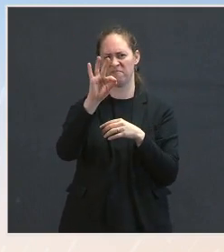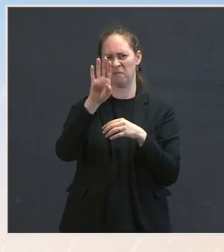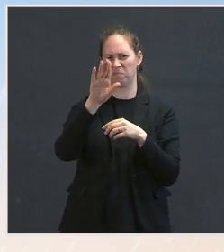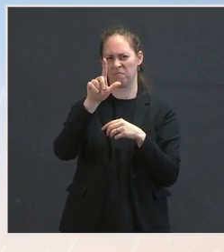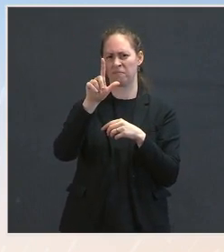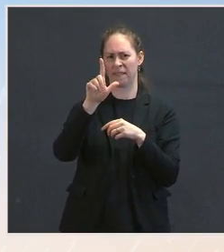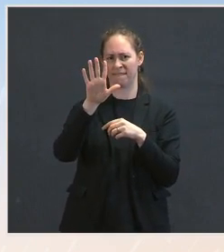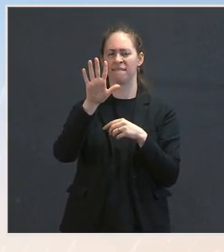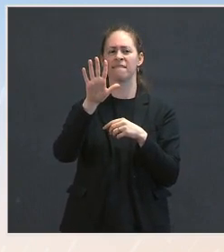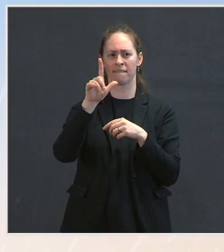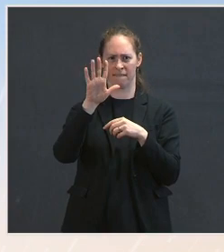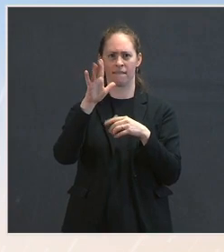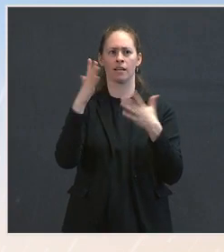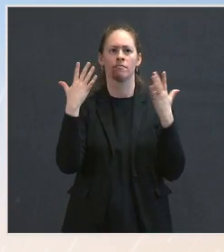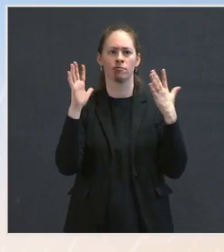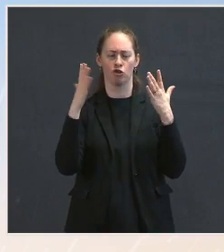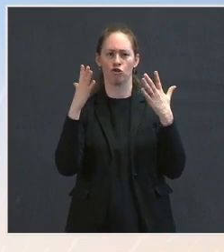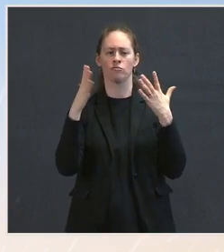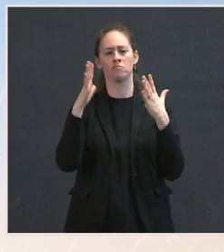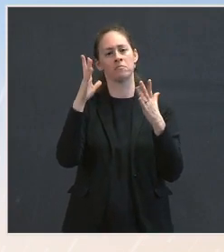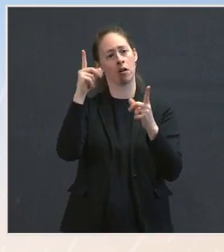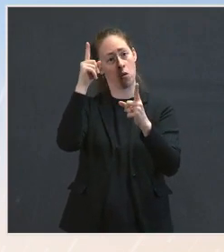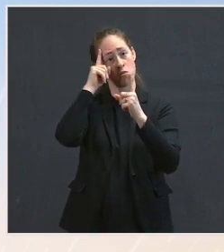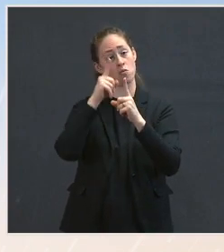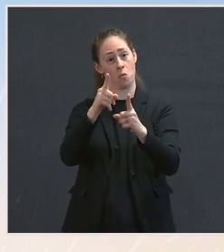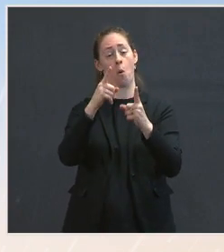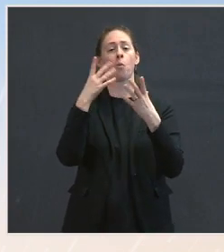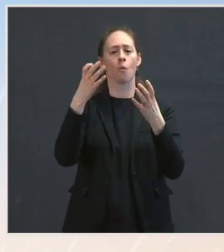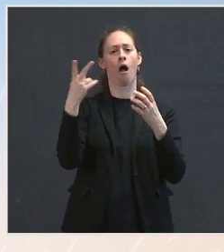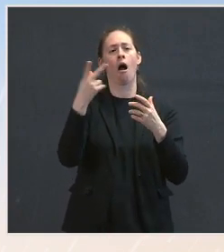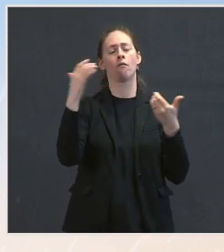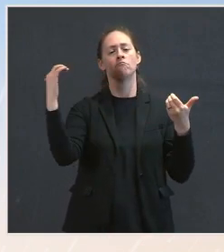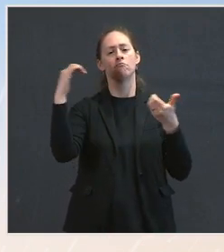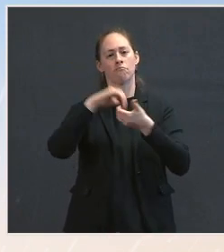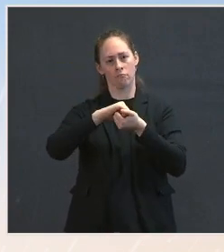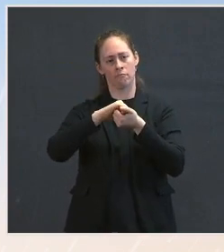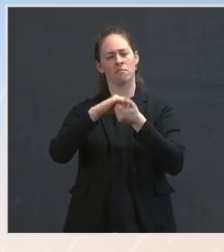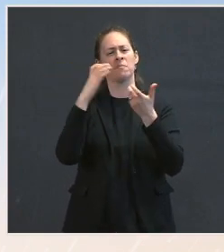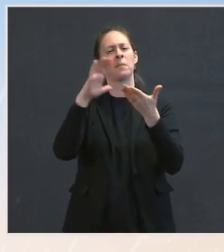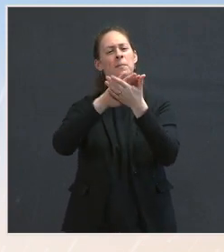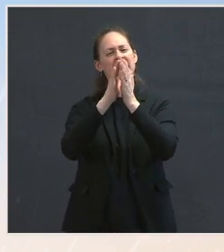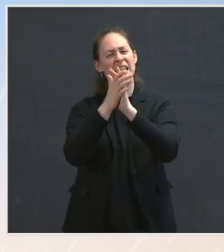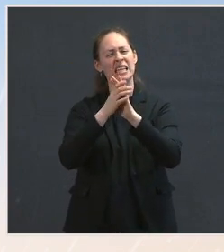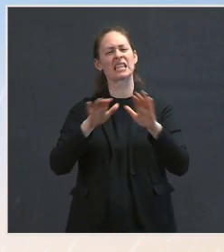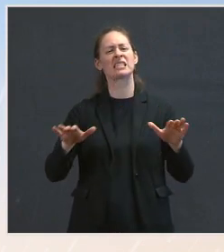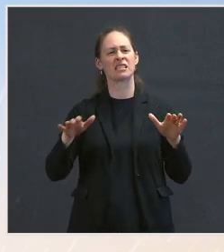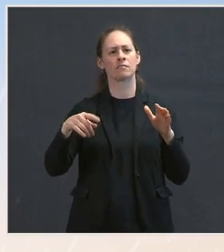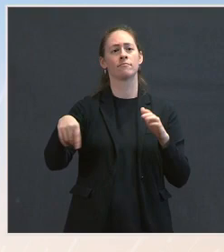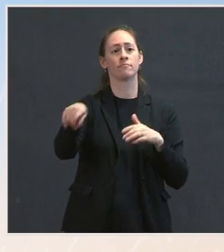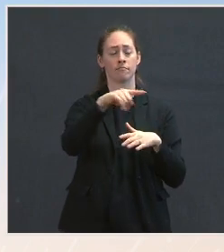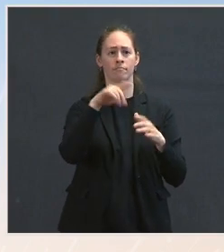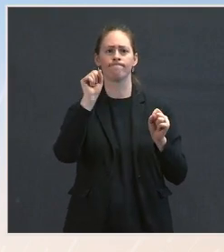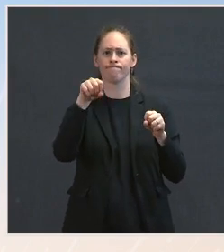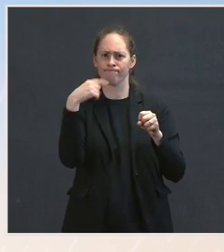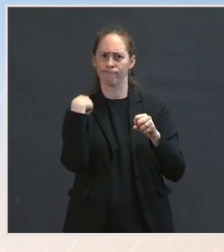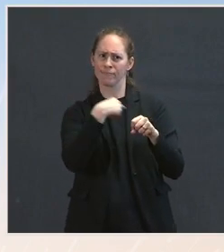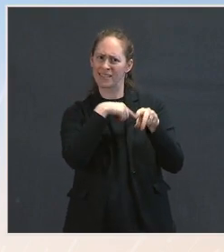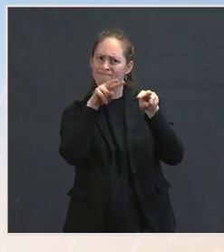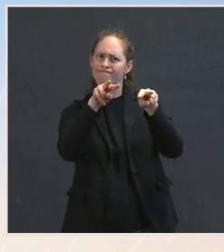and stability in South Asia, which is in all shared -- is in our shared interest. And we encourage both countries to keep building upon this progress.